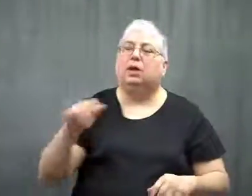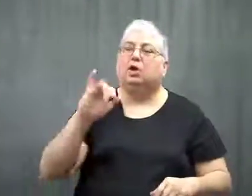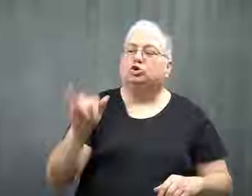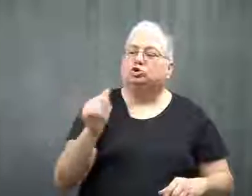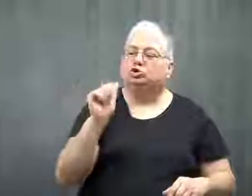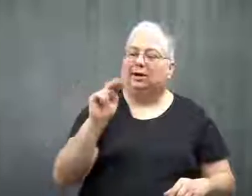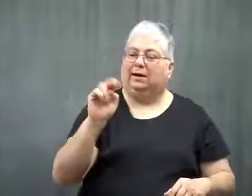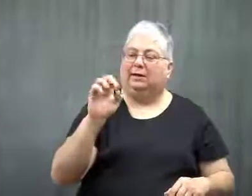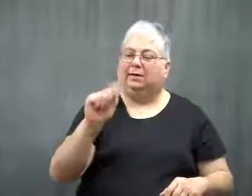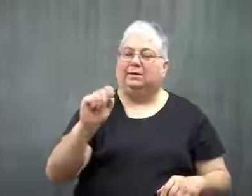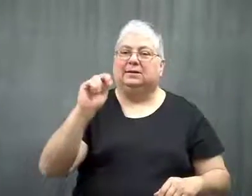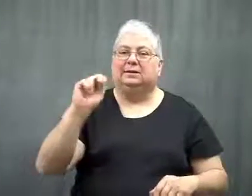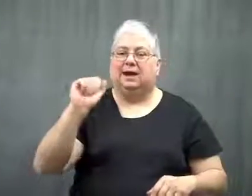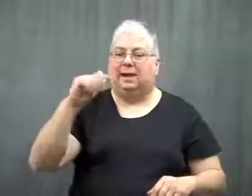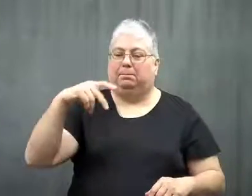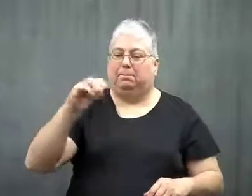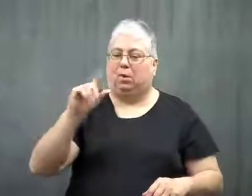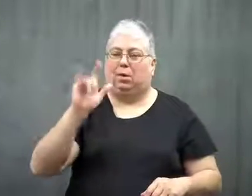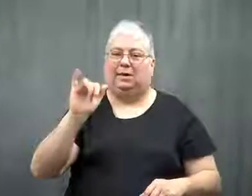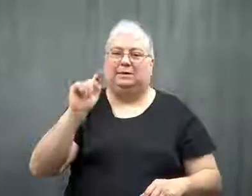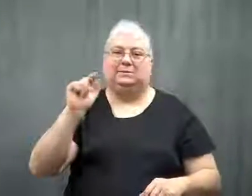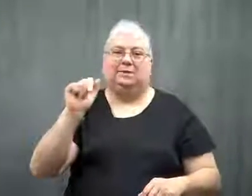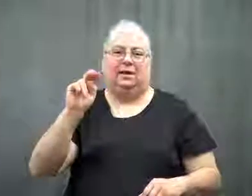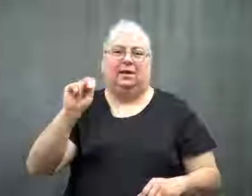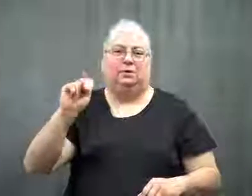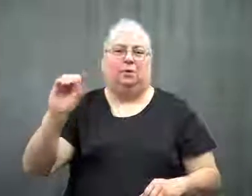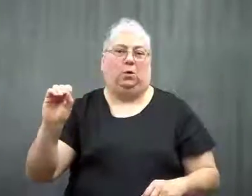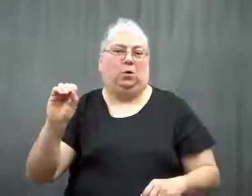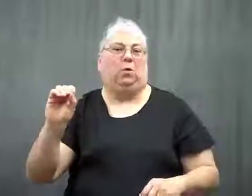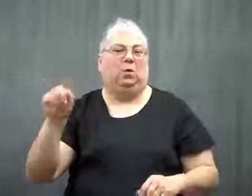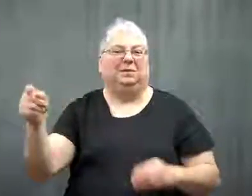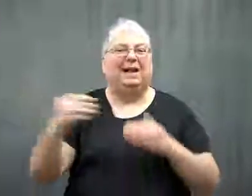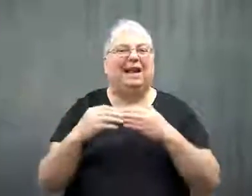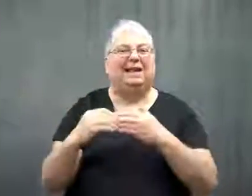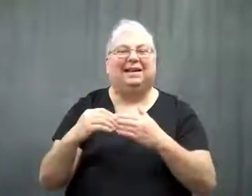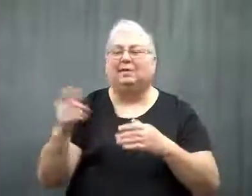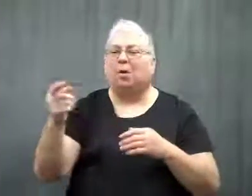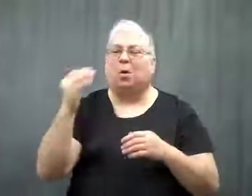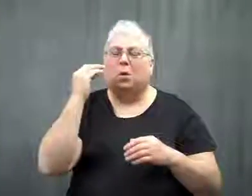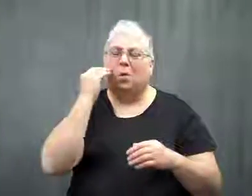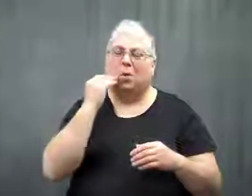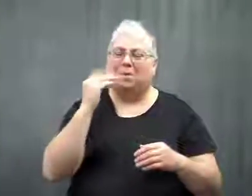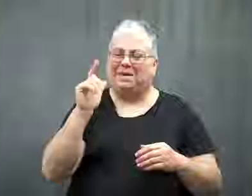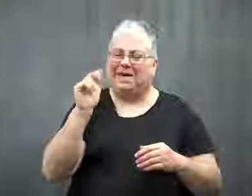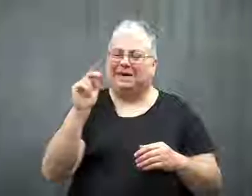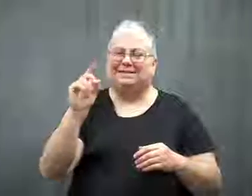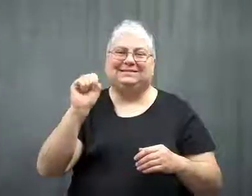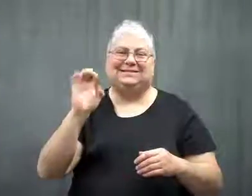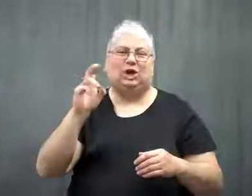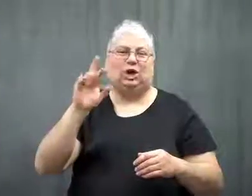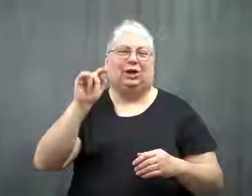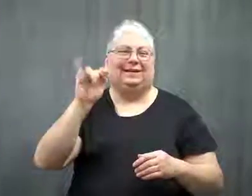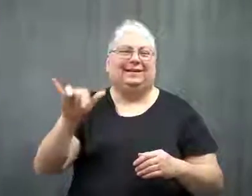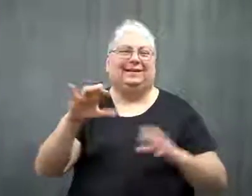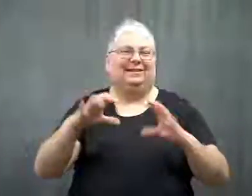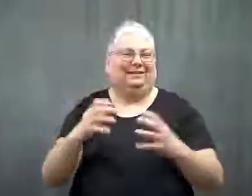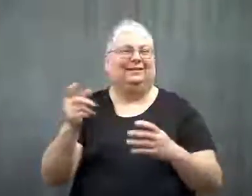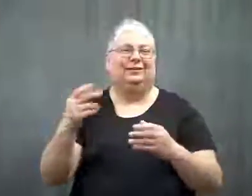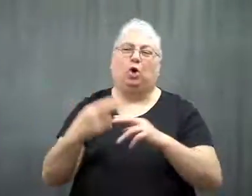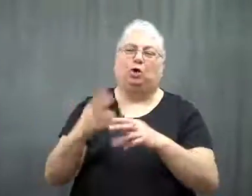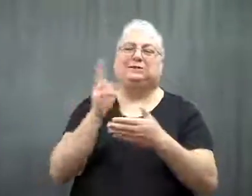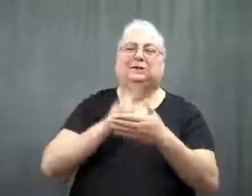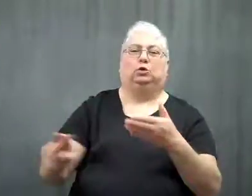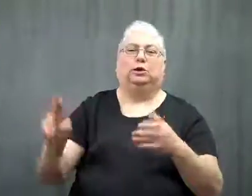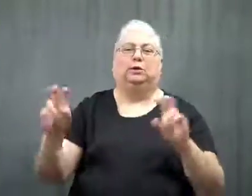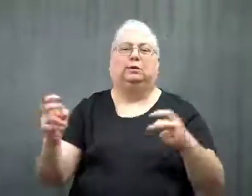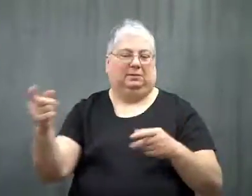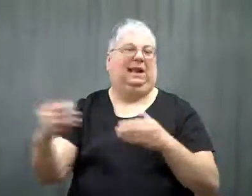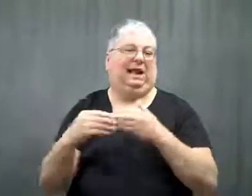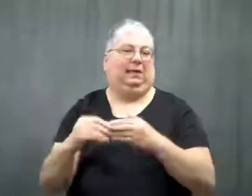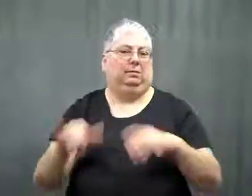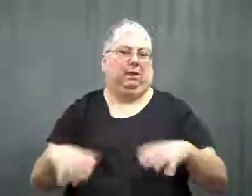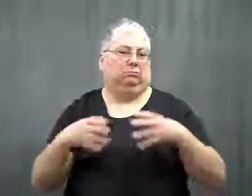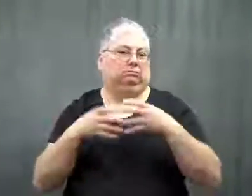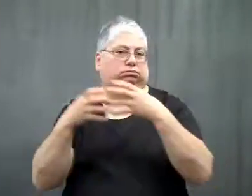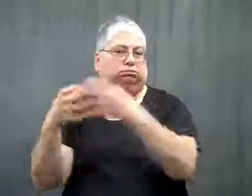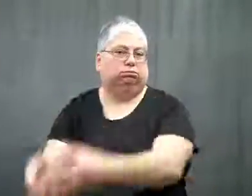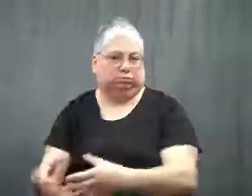The secretary of Homeland Security, Janet Napolitano, is leading the group.